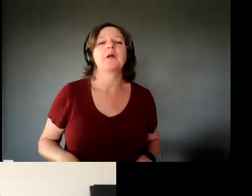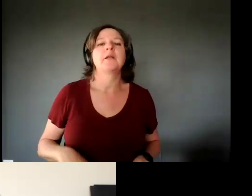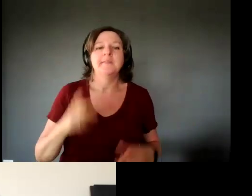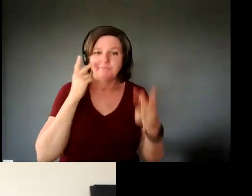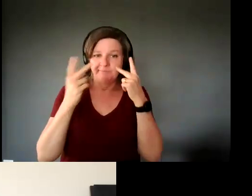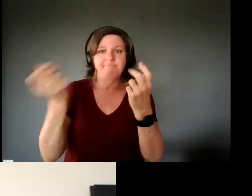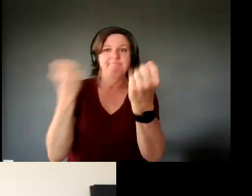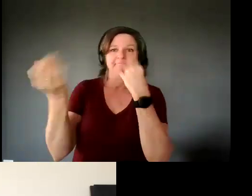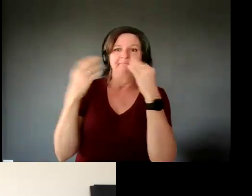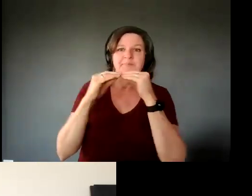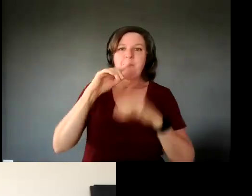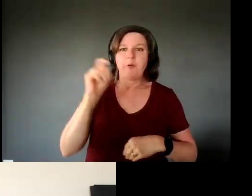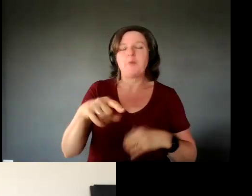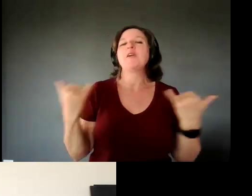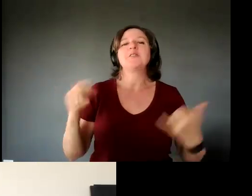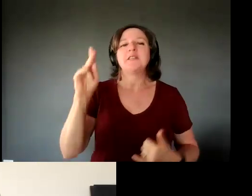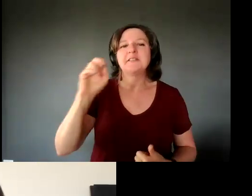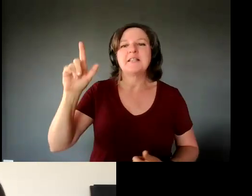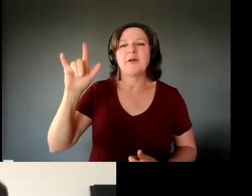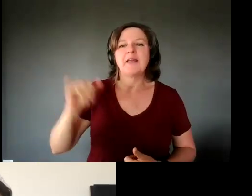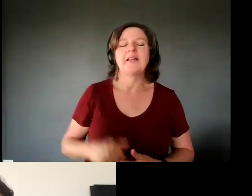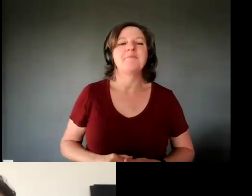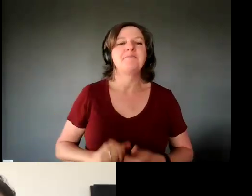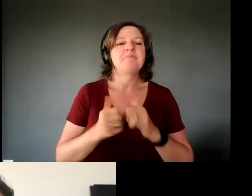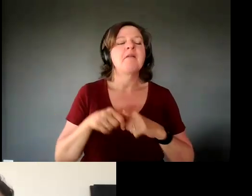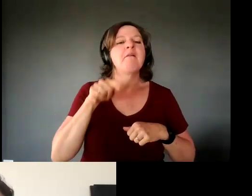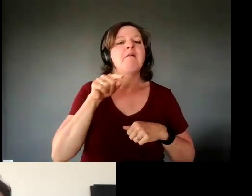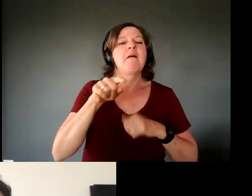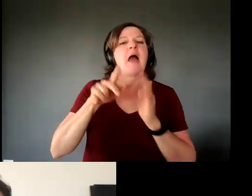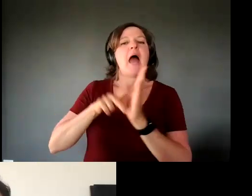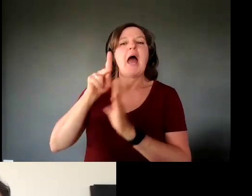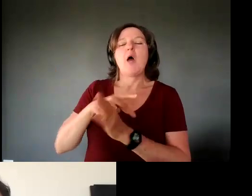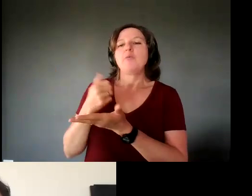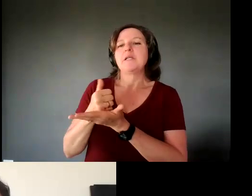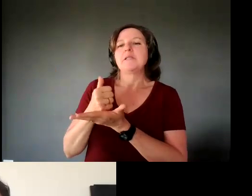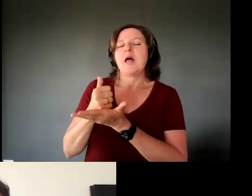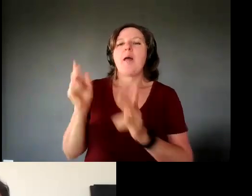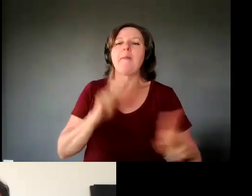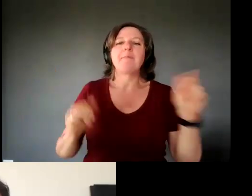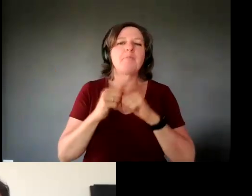How does this prop help people with mental disabilities?